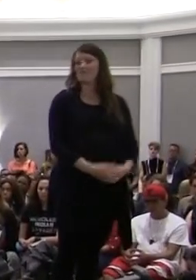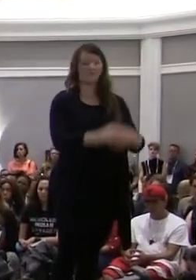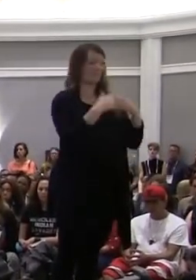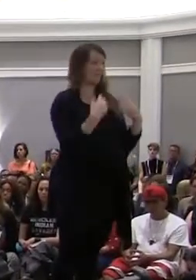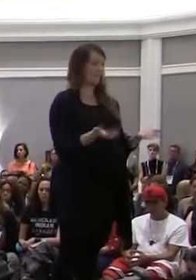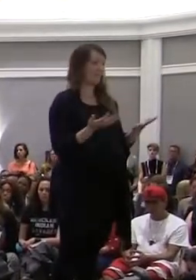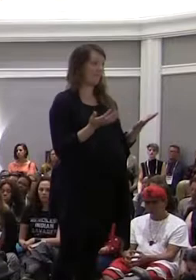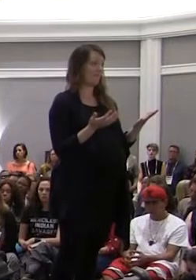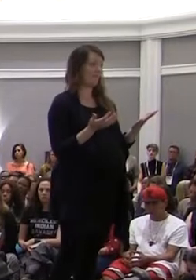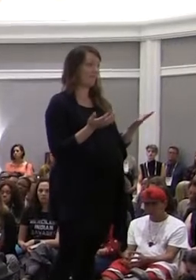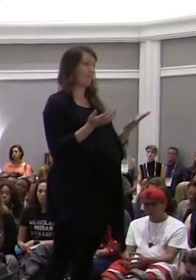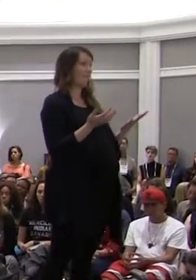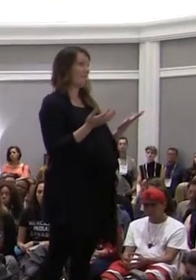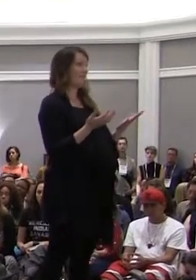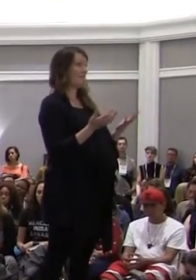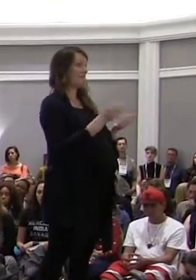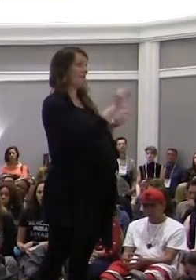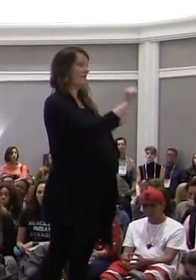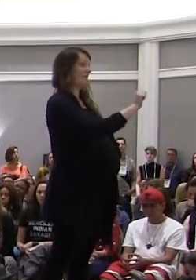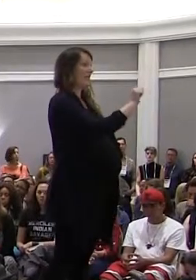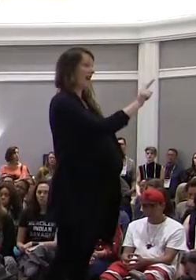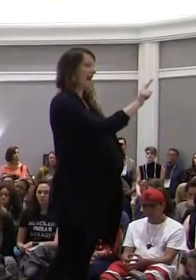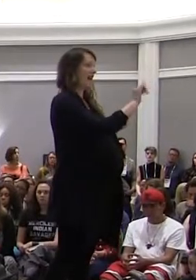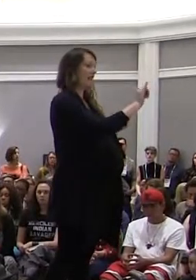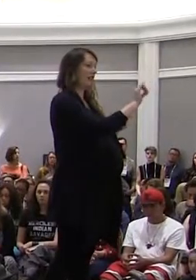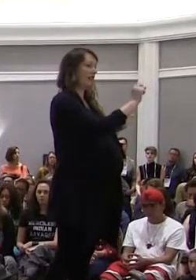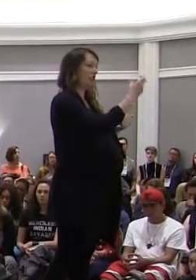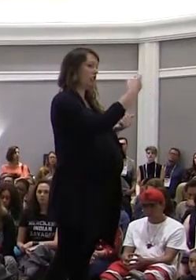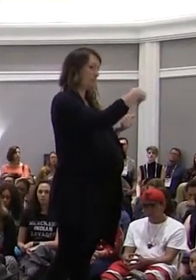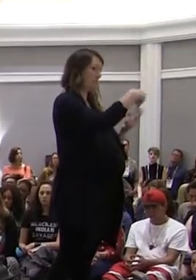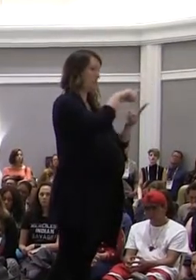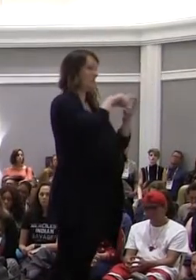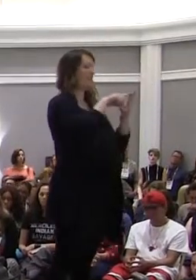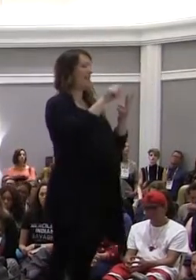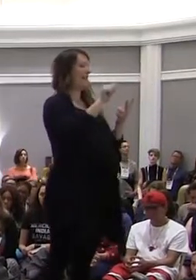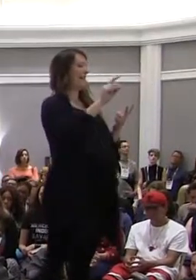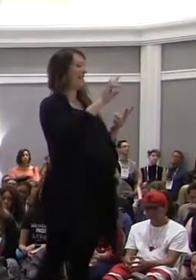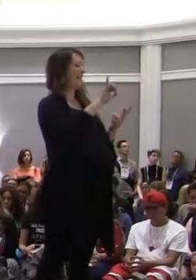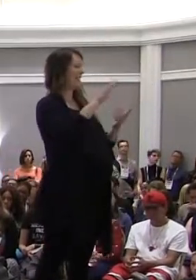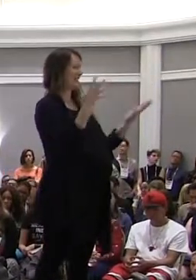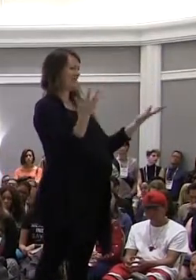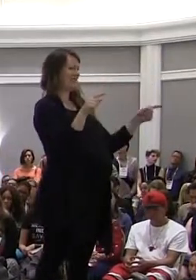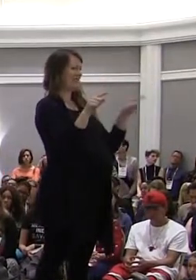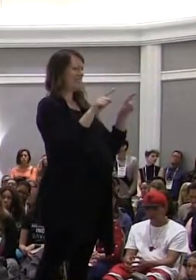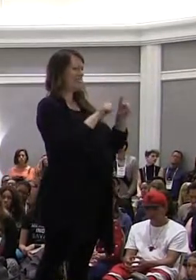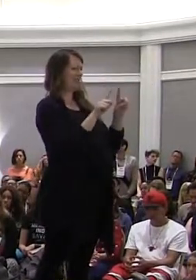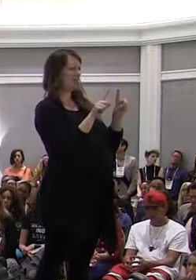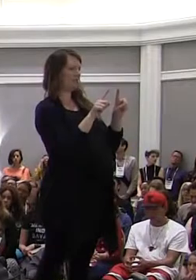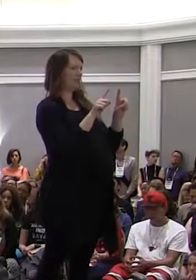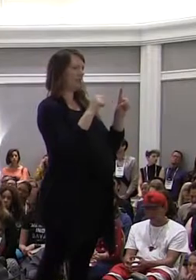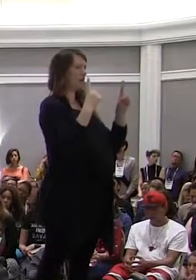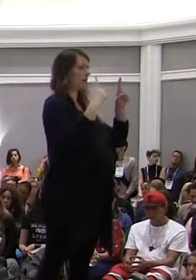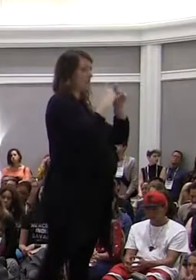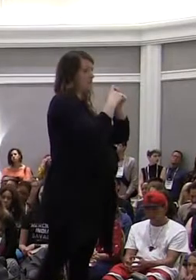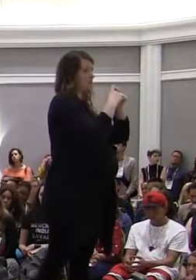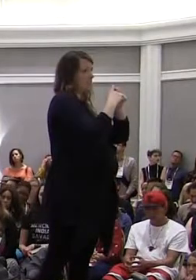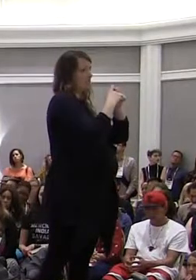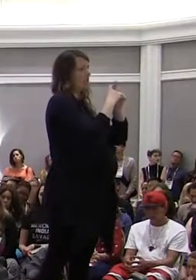if it is an affinity space or allyship space? Knowing that there is a complicated relationship to the word allyship? But it's what we're using now.